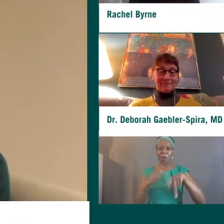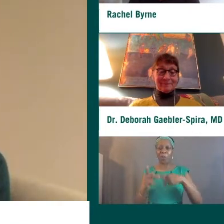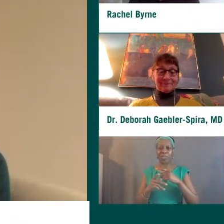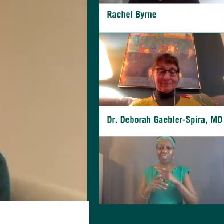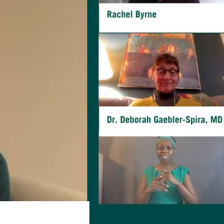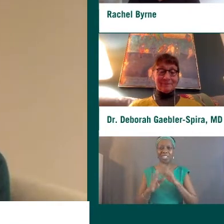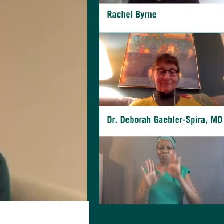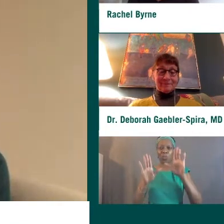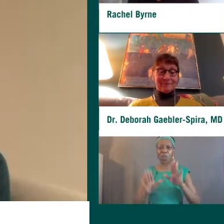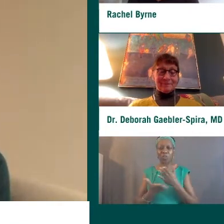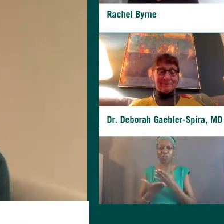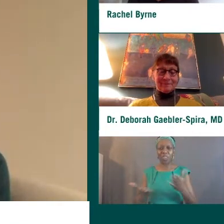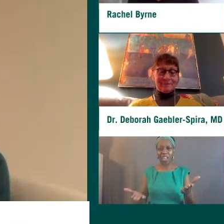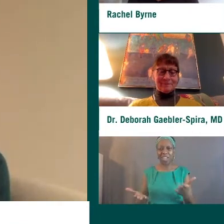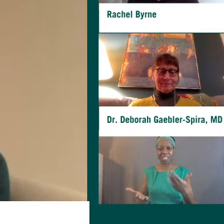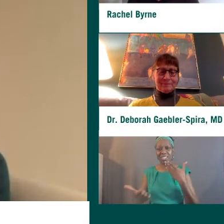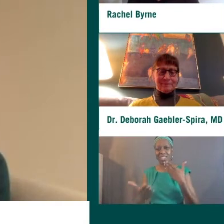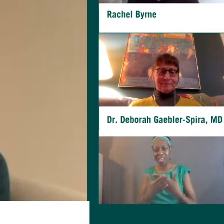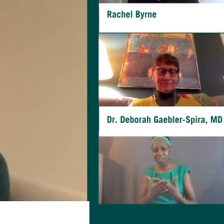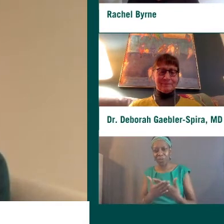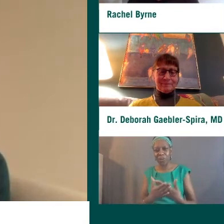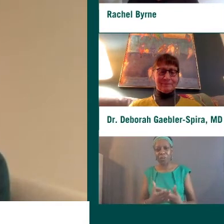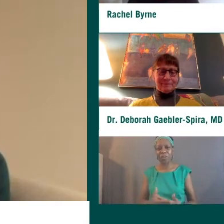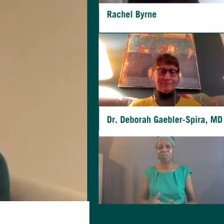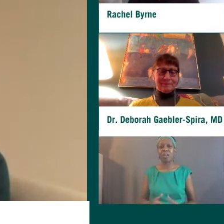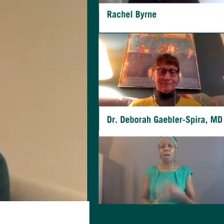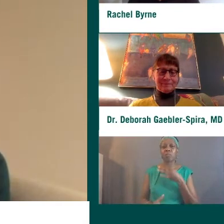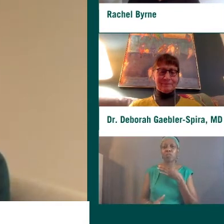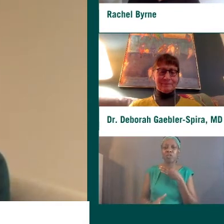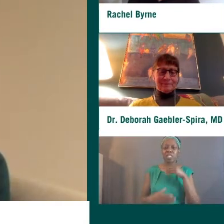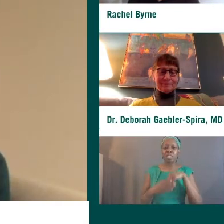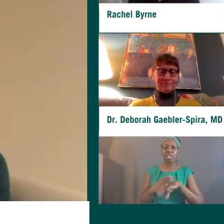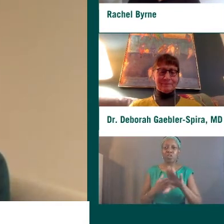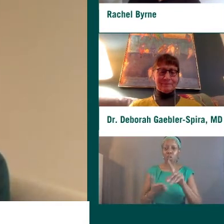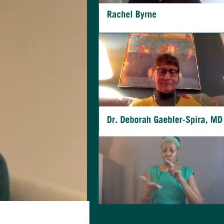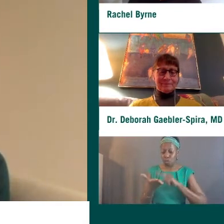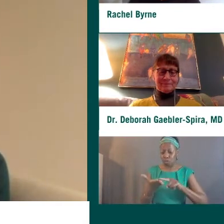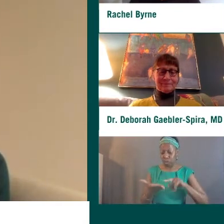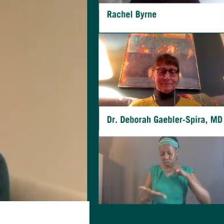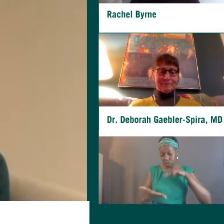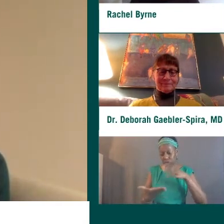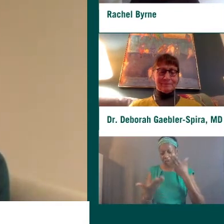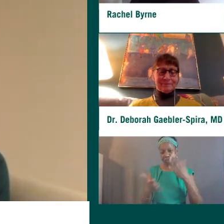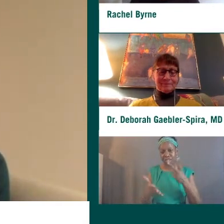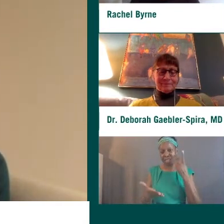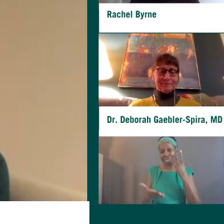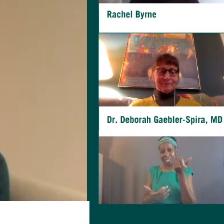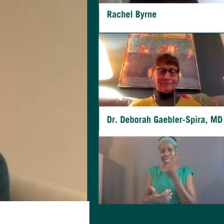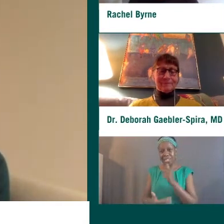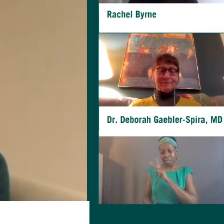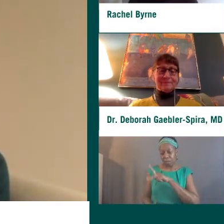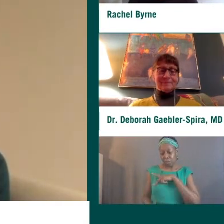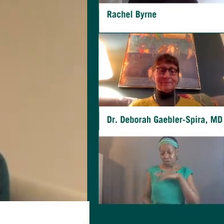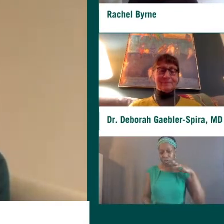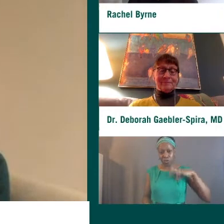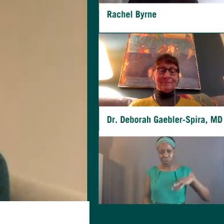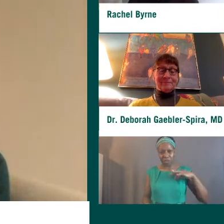Have you seen in the research studies as well? Have you seen a personal benefit? Has there been the changes